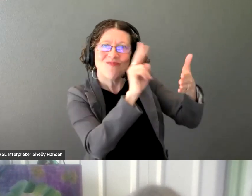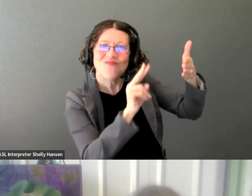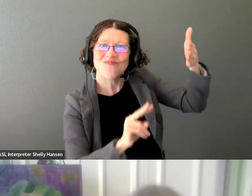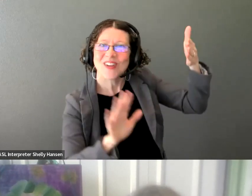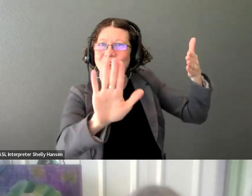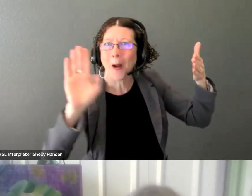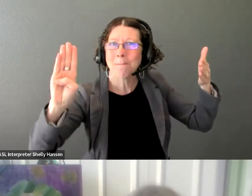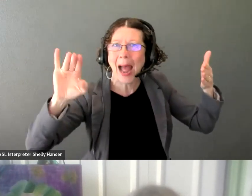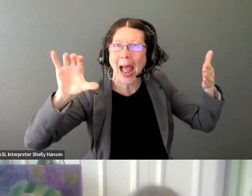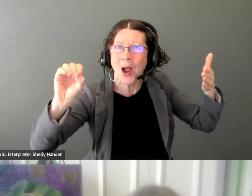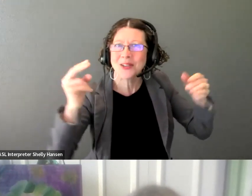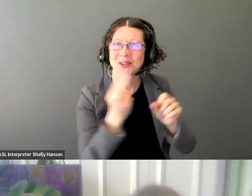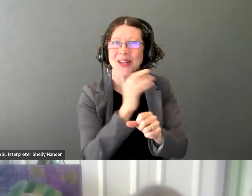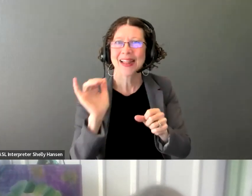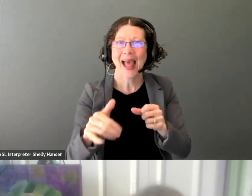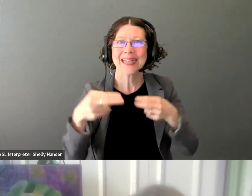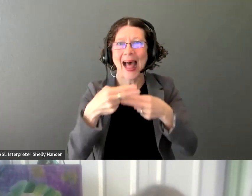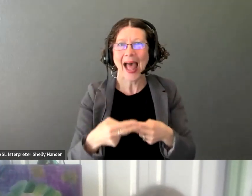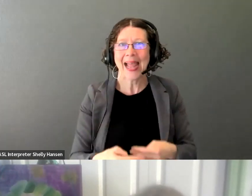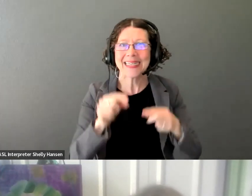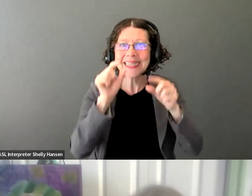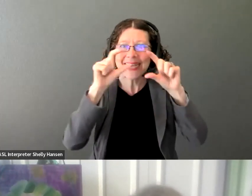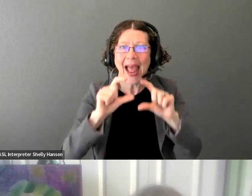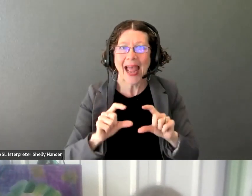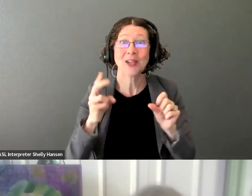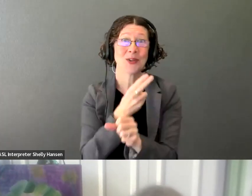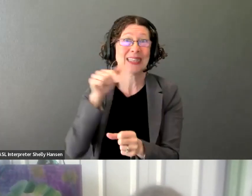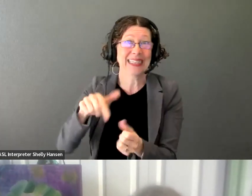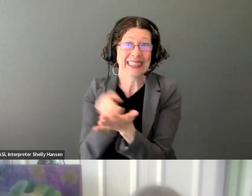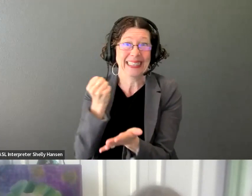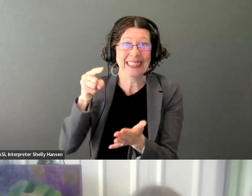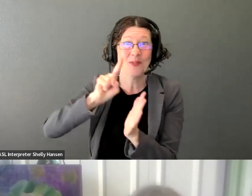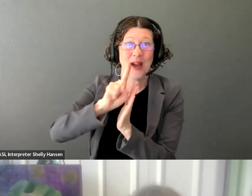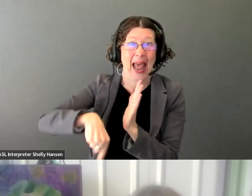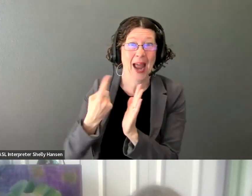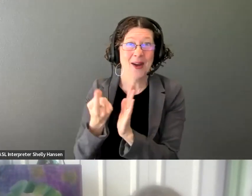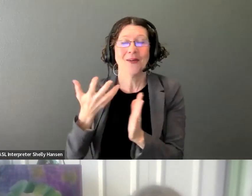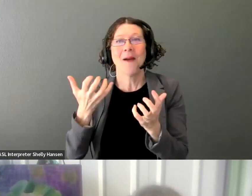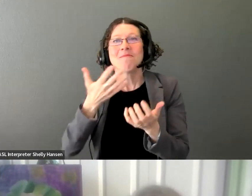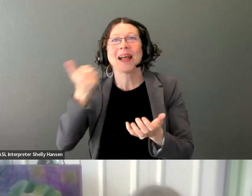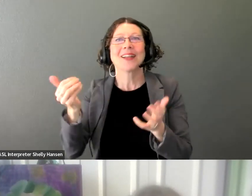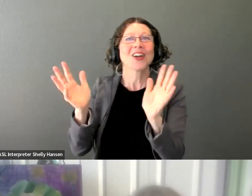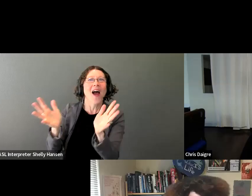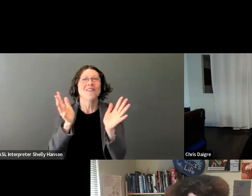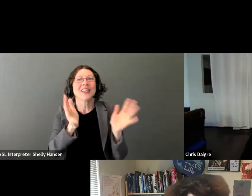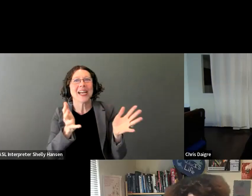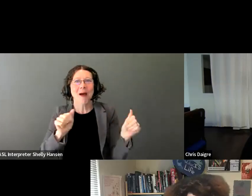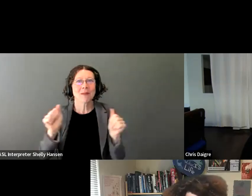slide deck, because we want to use this hour, we only have an hour to get the best conversation possible. So I will get us kicked off.